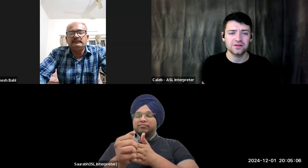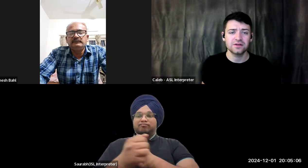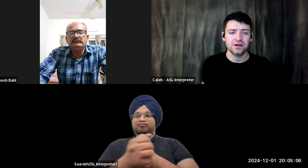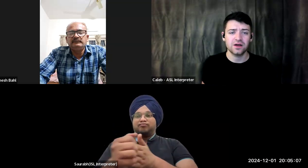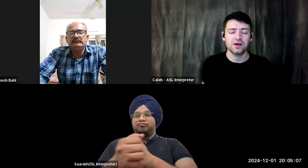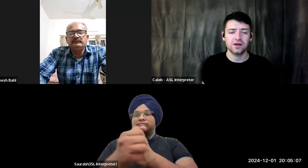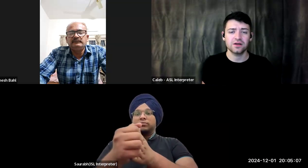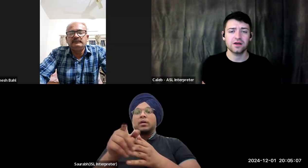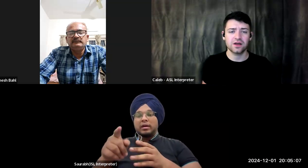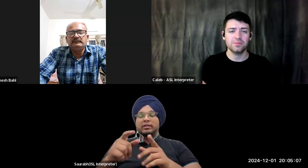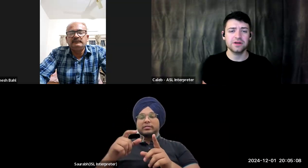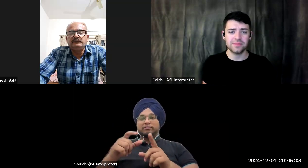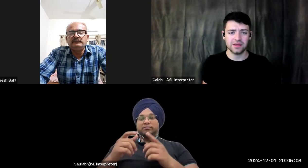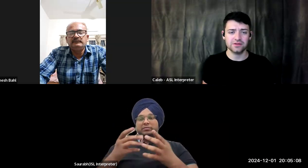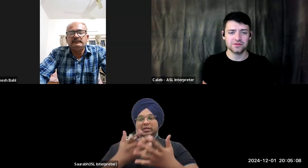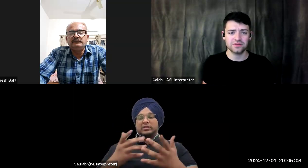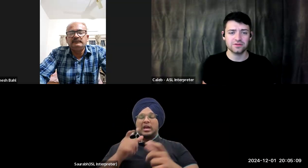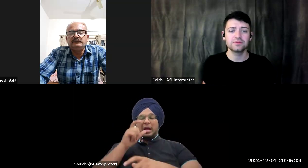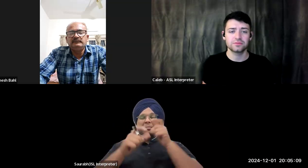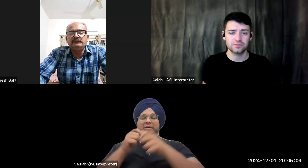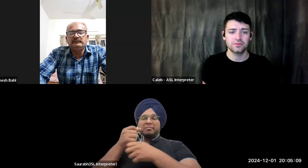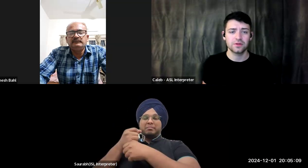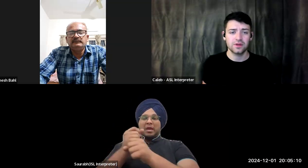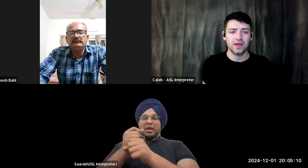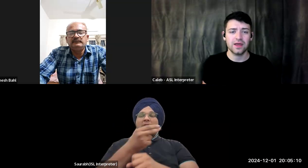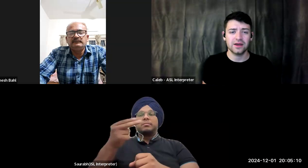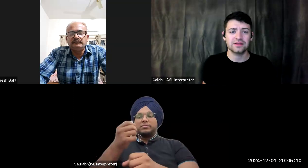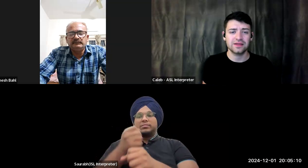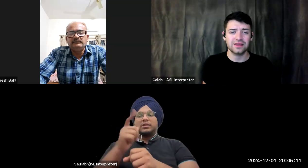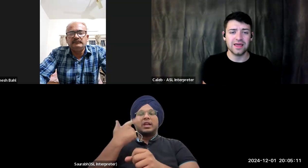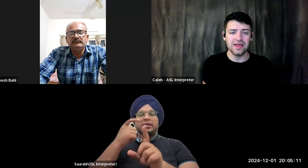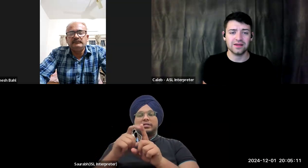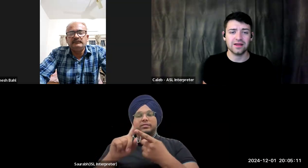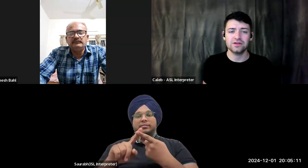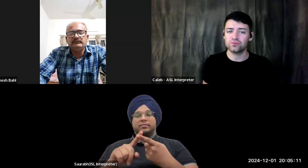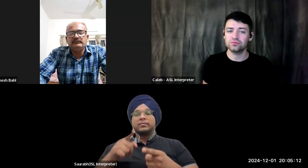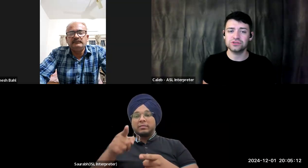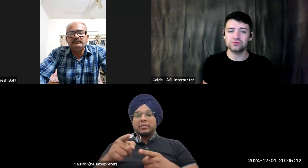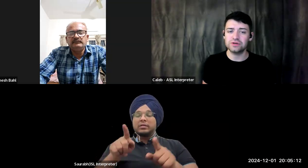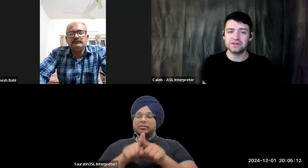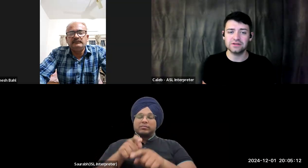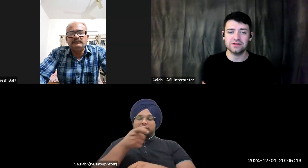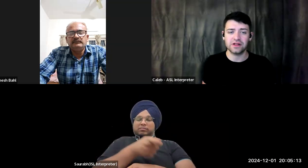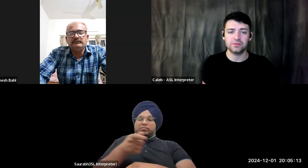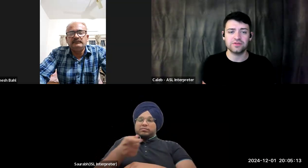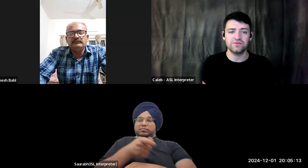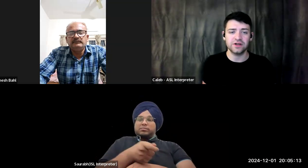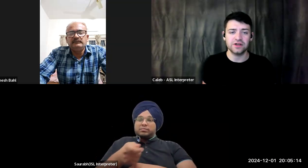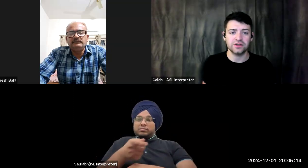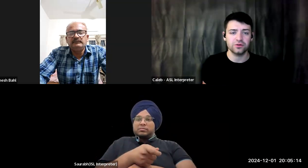a company makes. And it's a cane and it's just recently developed. It's very new.